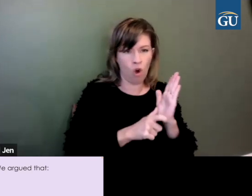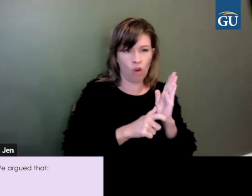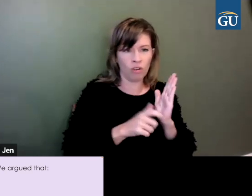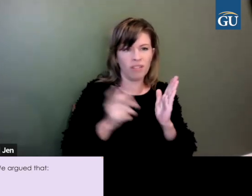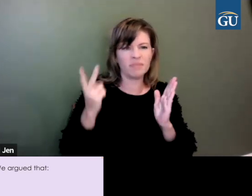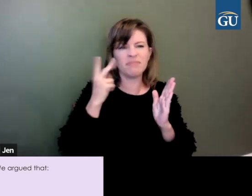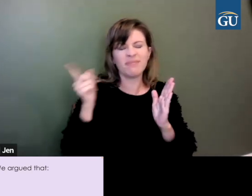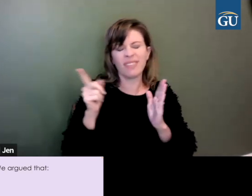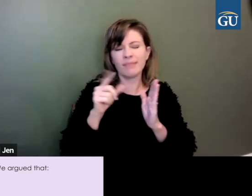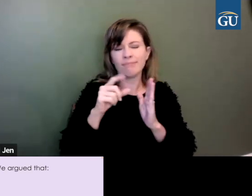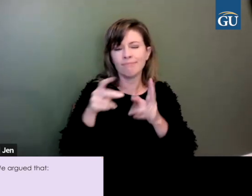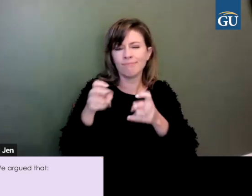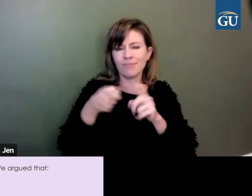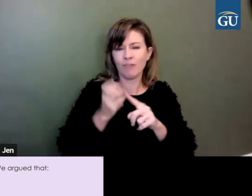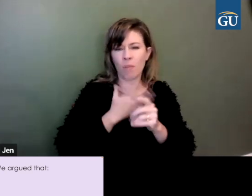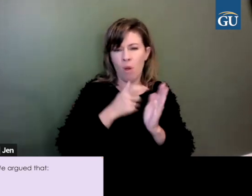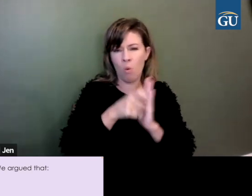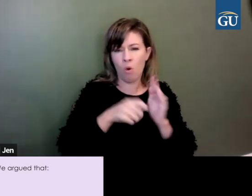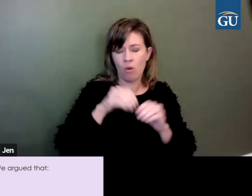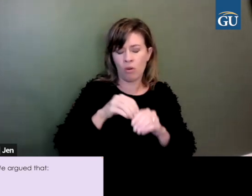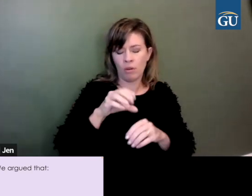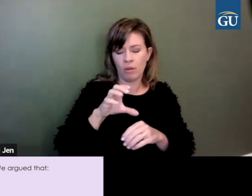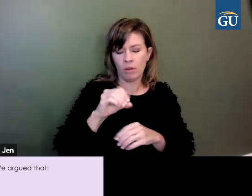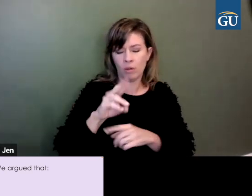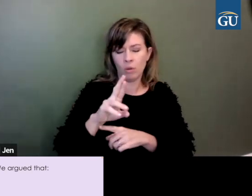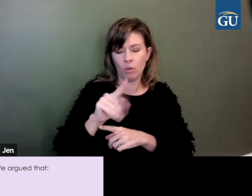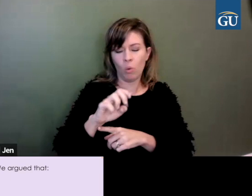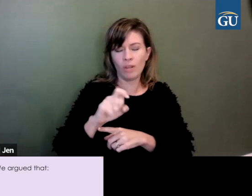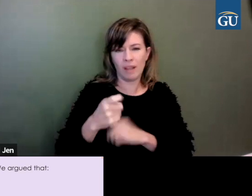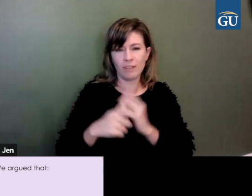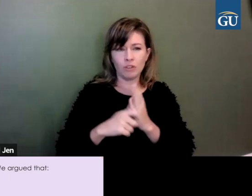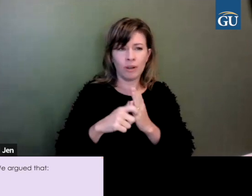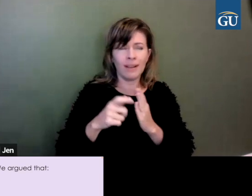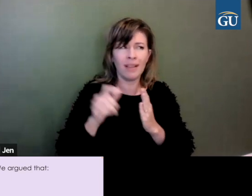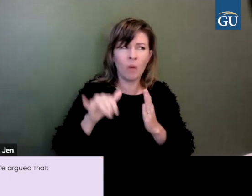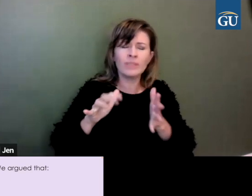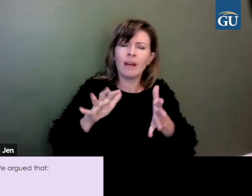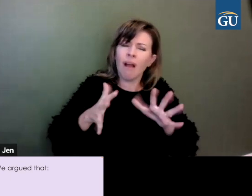this is the piece we wrote in Cortex that was somewhat in